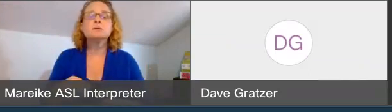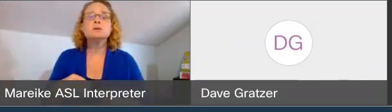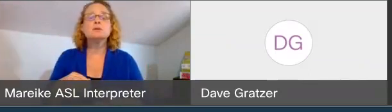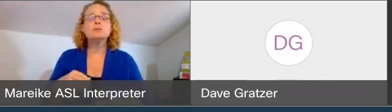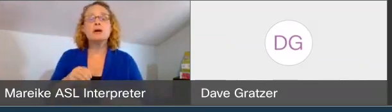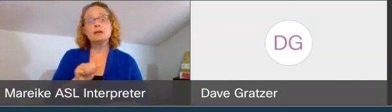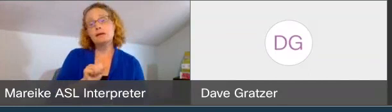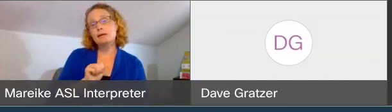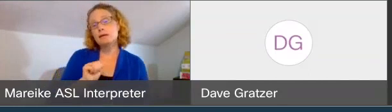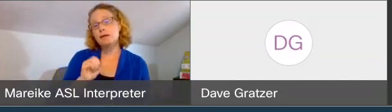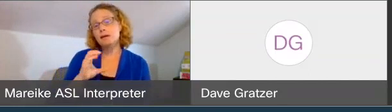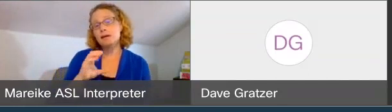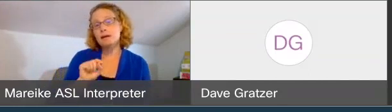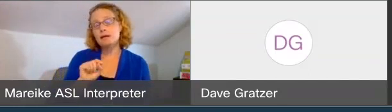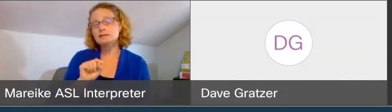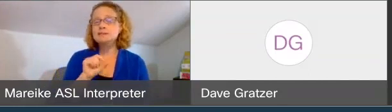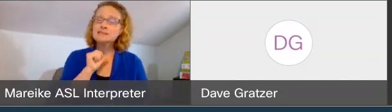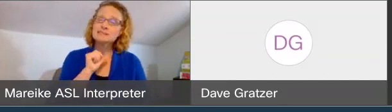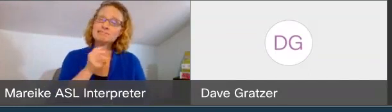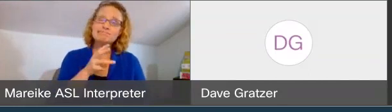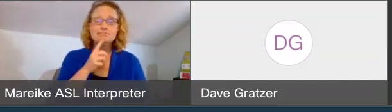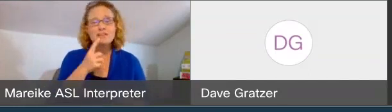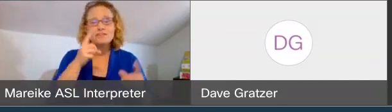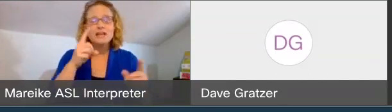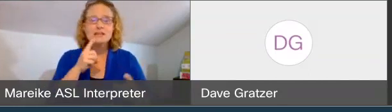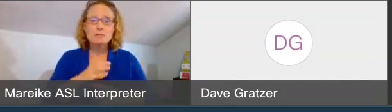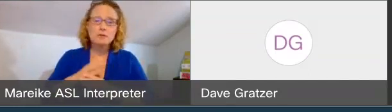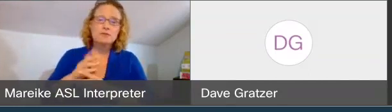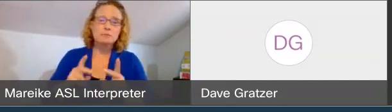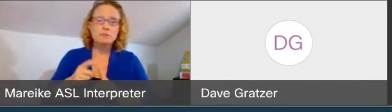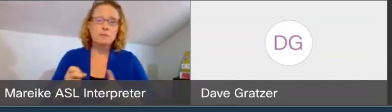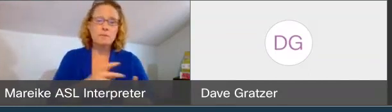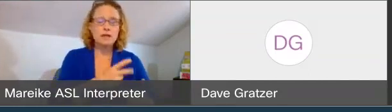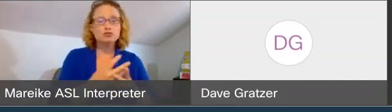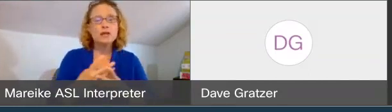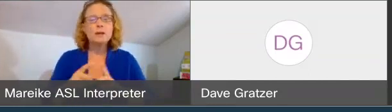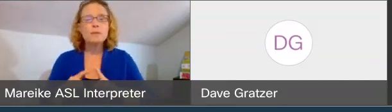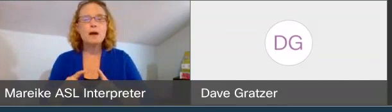wasn't that effective at keeping folks out of the jail, but it also wasn't their primary